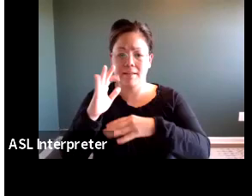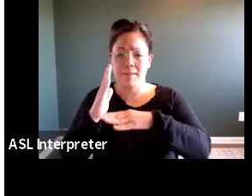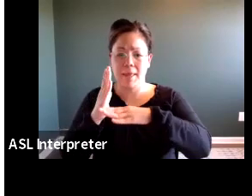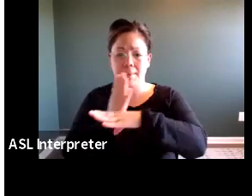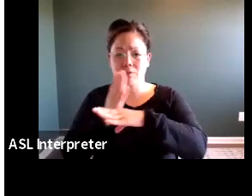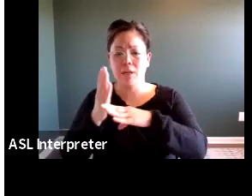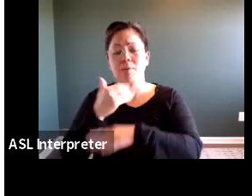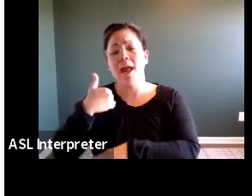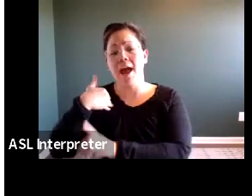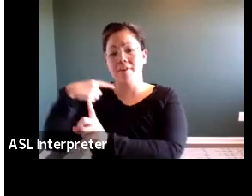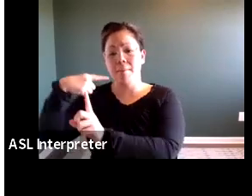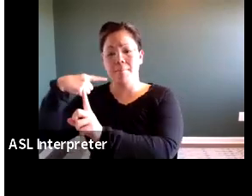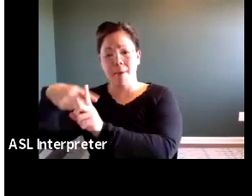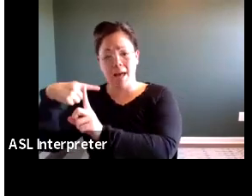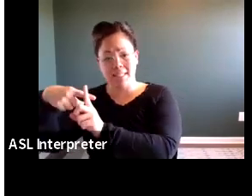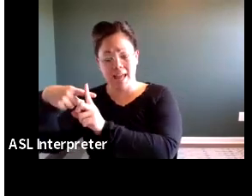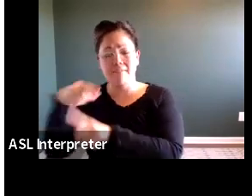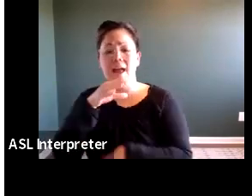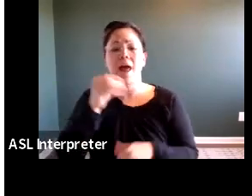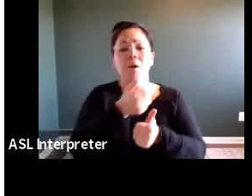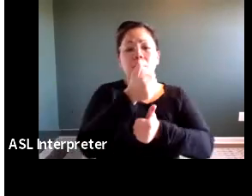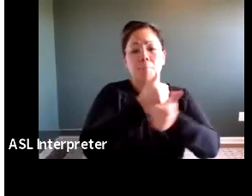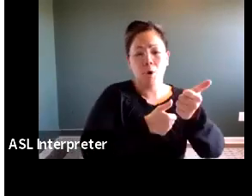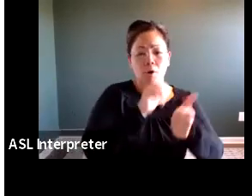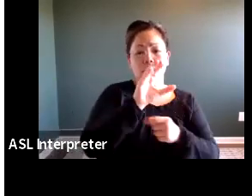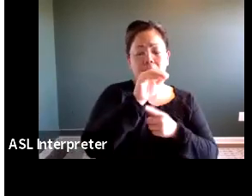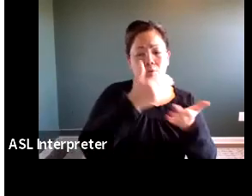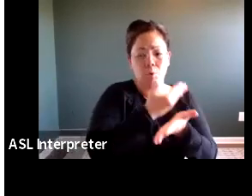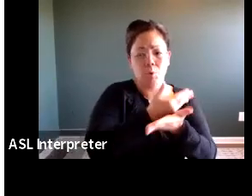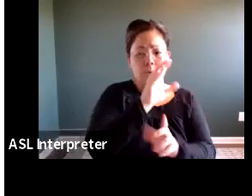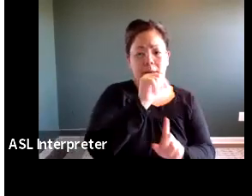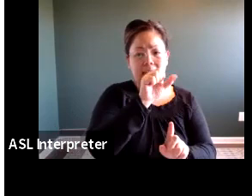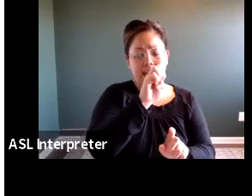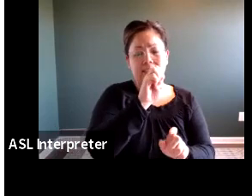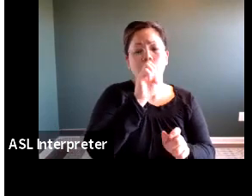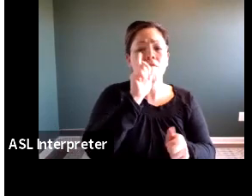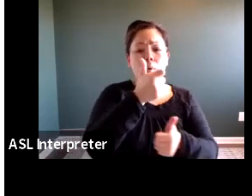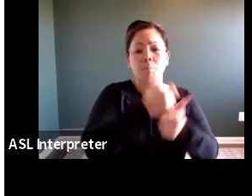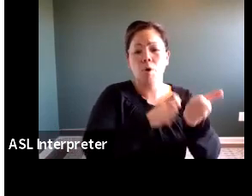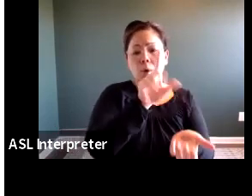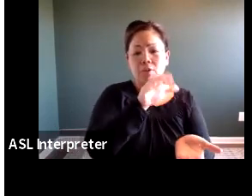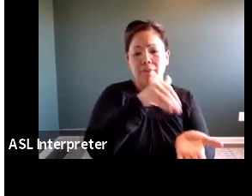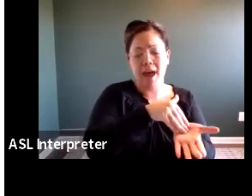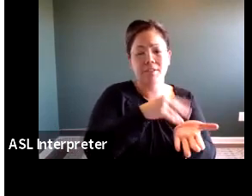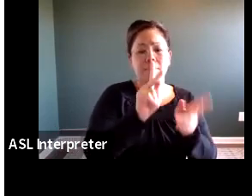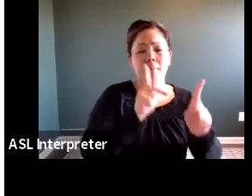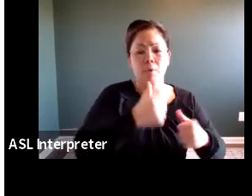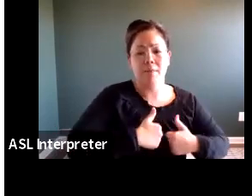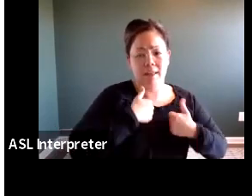and the number of cases per hundred thousand combined, and same thing. So if you are an orange that means you have an average score of two to 2.5.